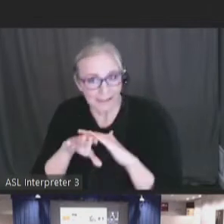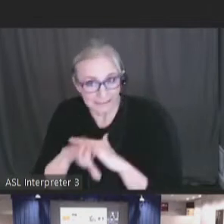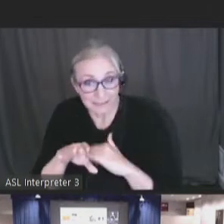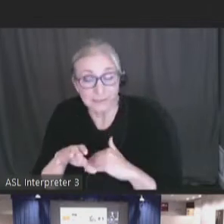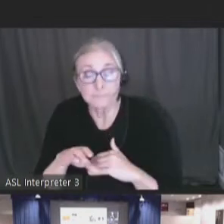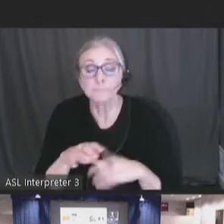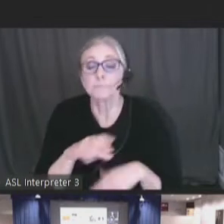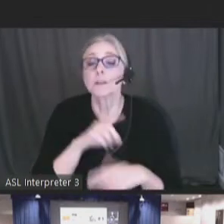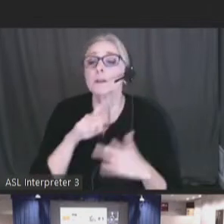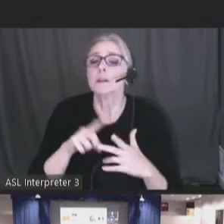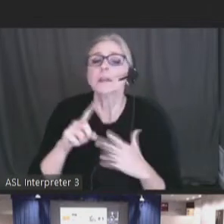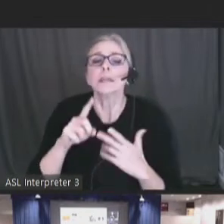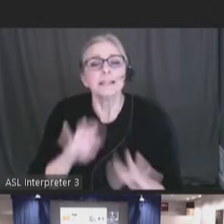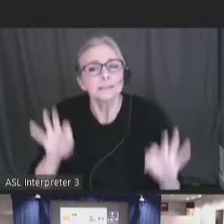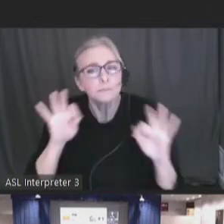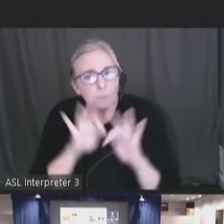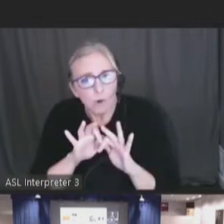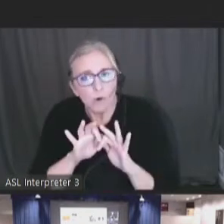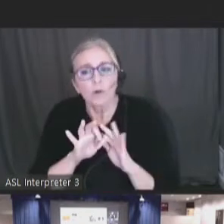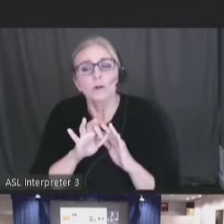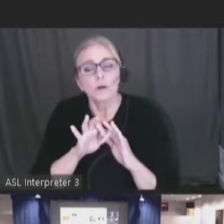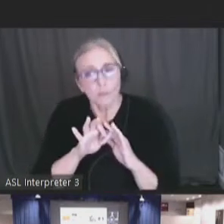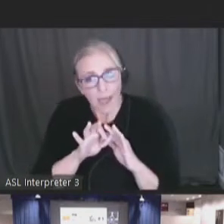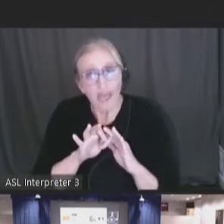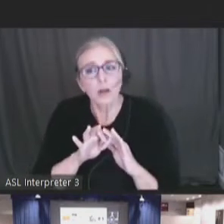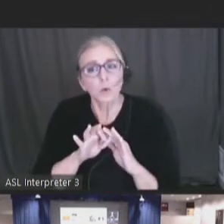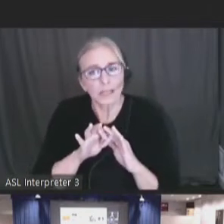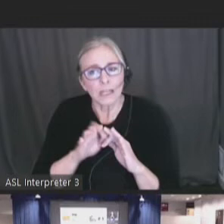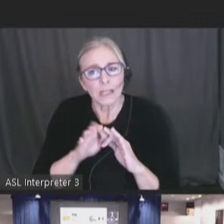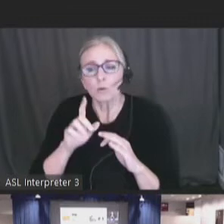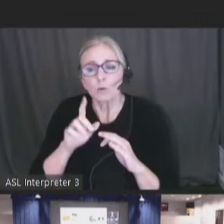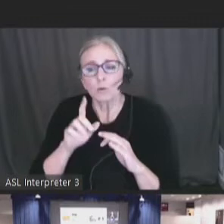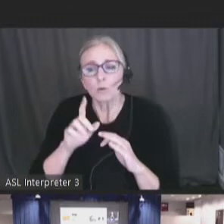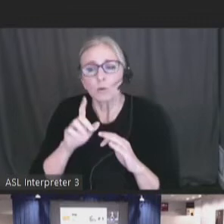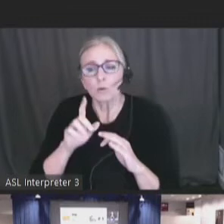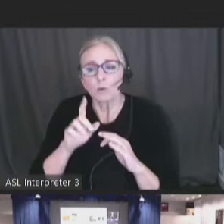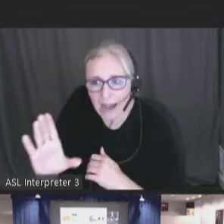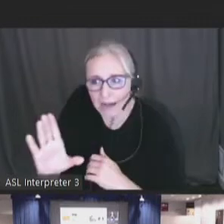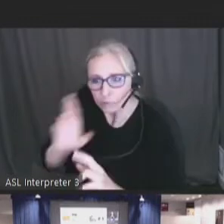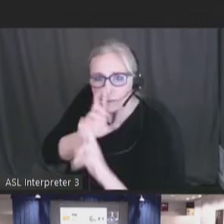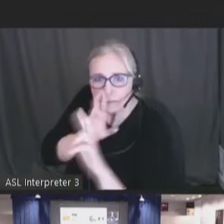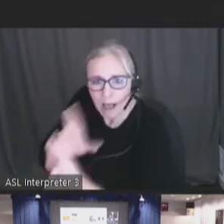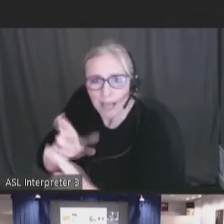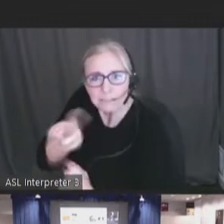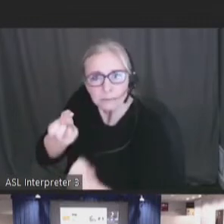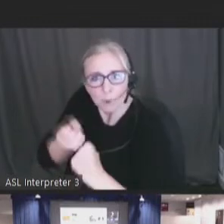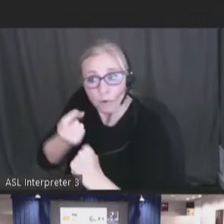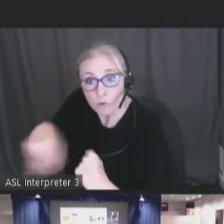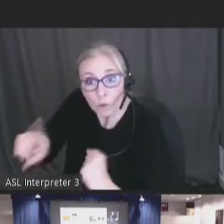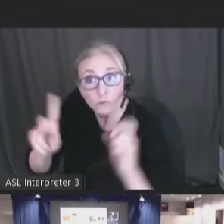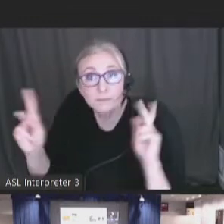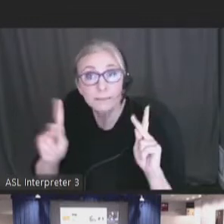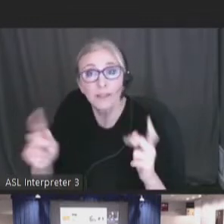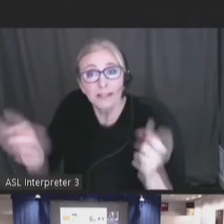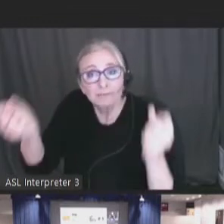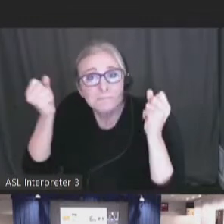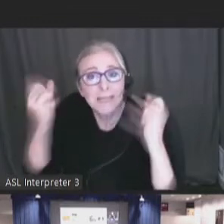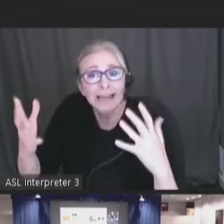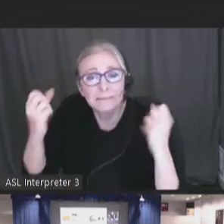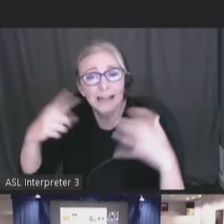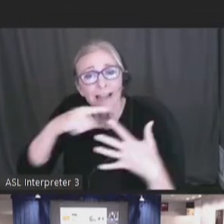It's also important that we were direct response and support for those with many underlying chronic